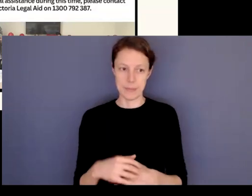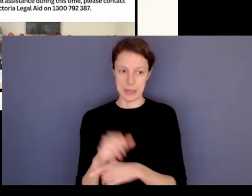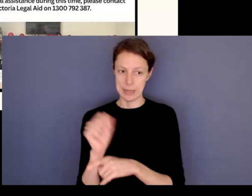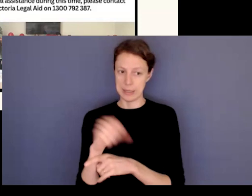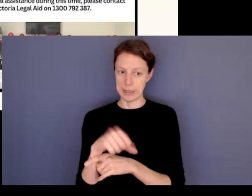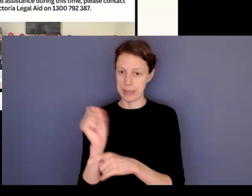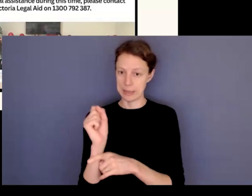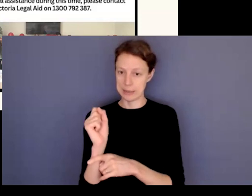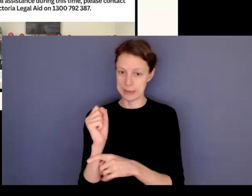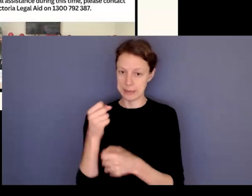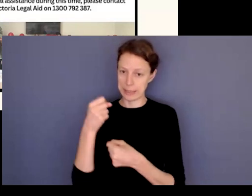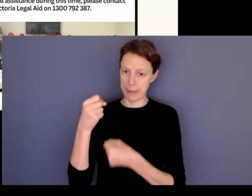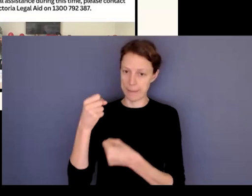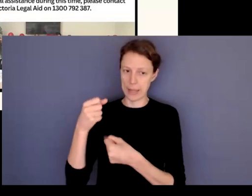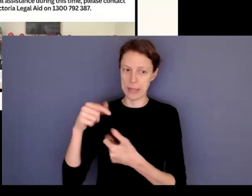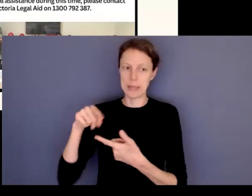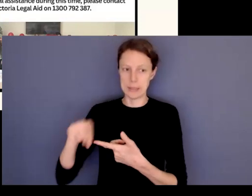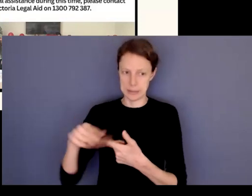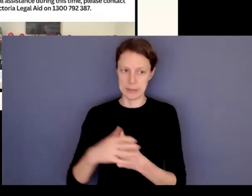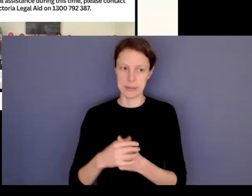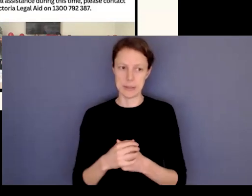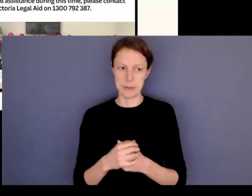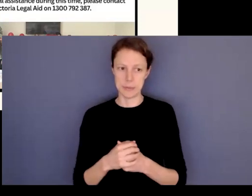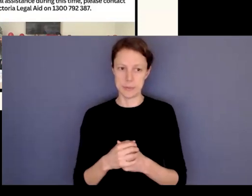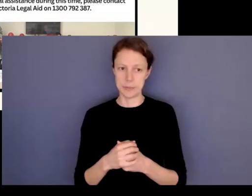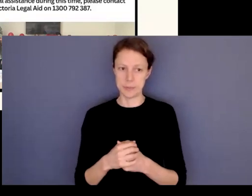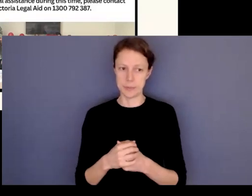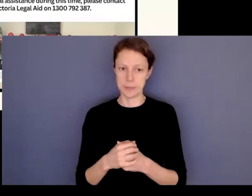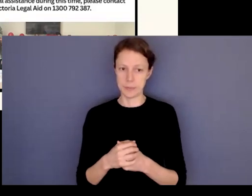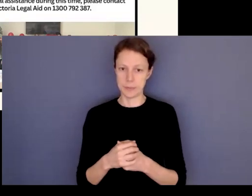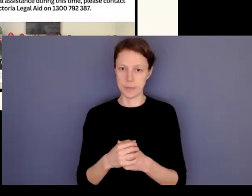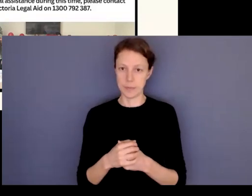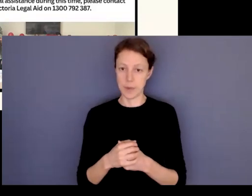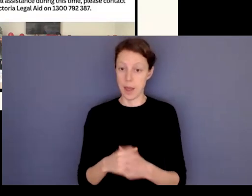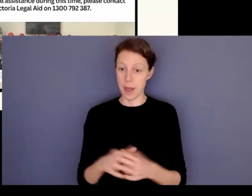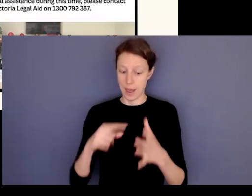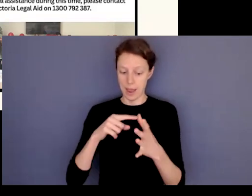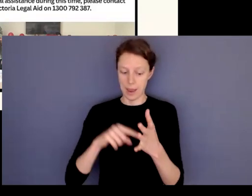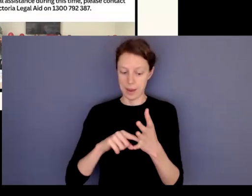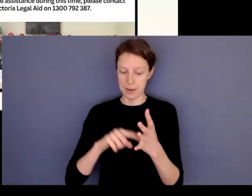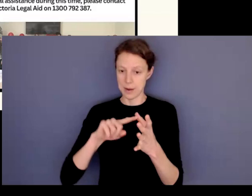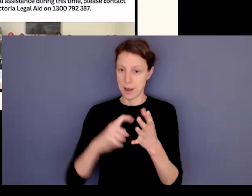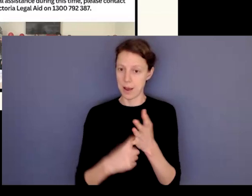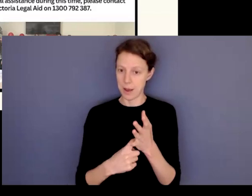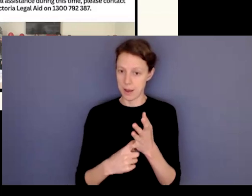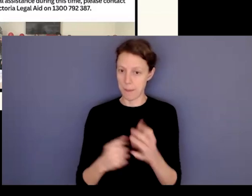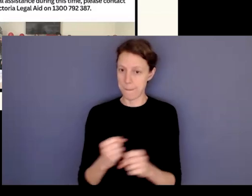repost in the coming weeks, is around young people getting their ATARs and making sure they know that that's not the end of